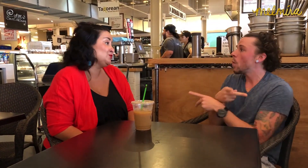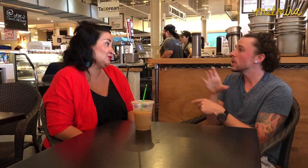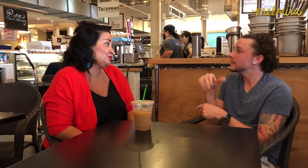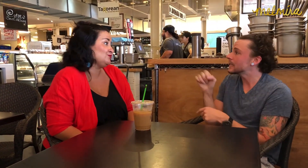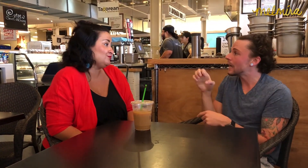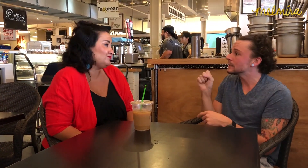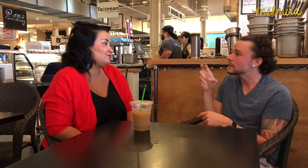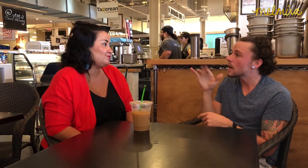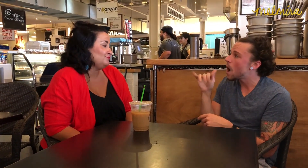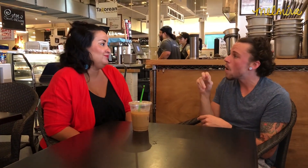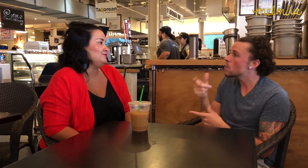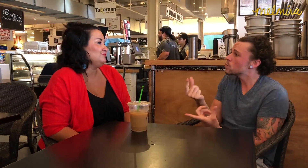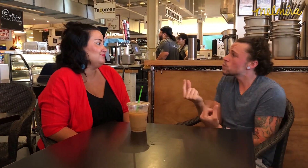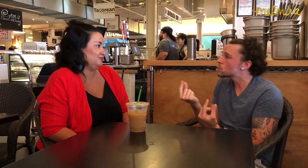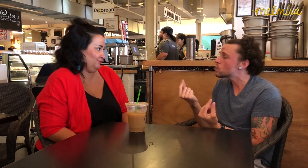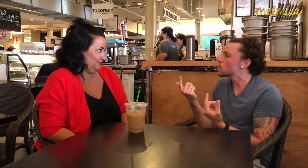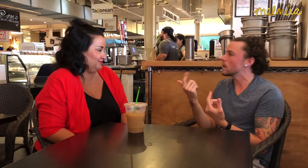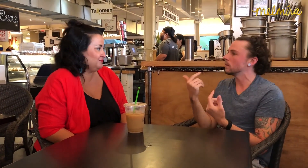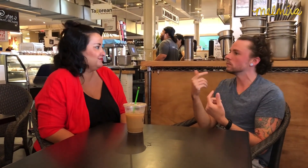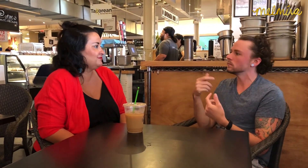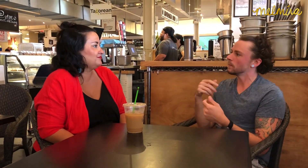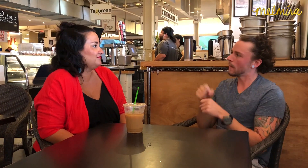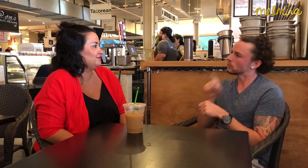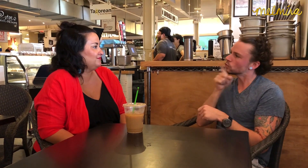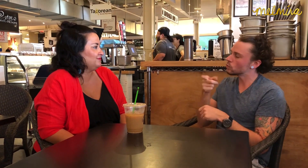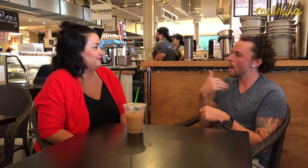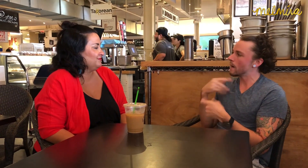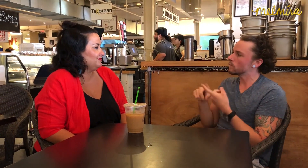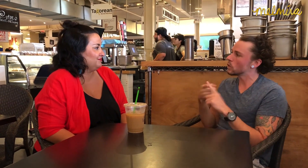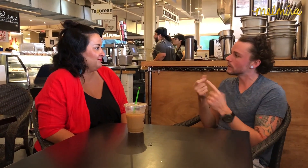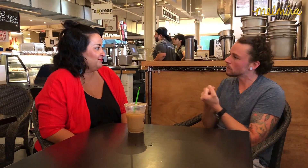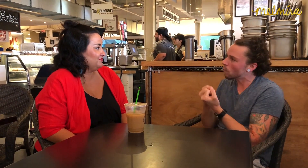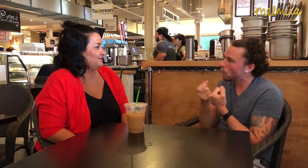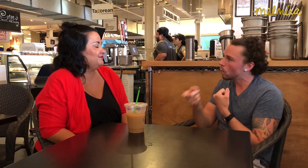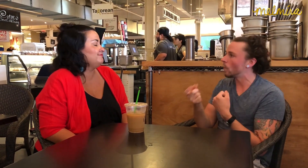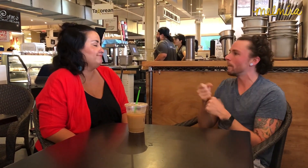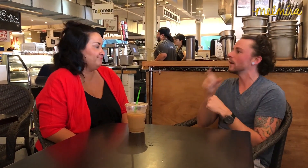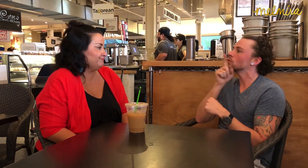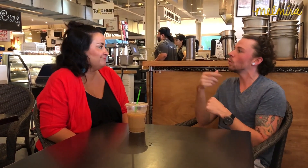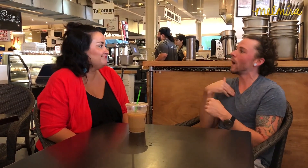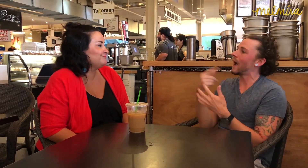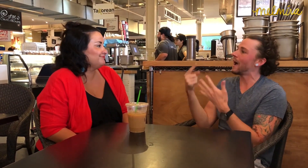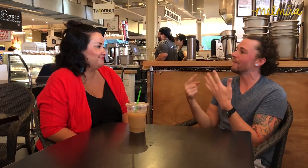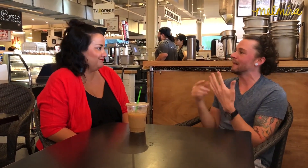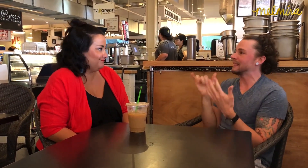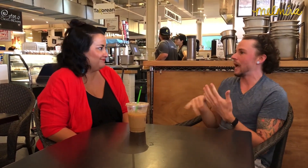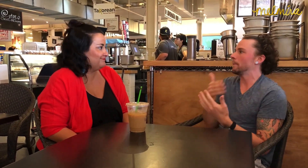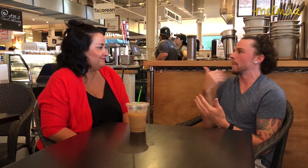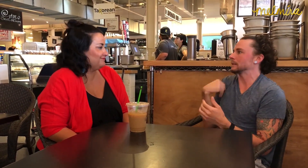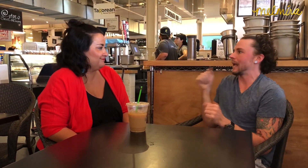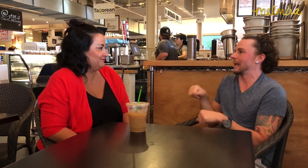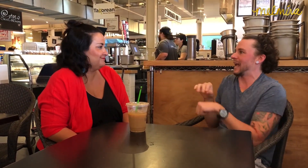We would discuss what to do in worst case scenarios. Make sure you have friends who can support you. Make sure you have these things